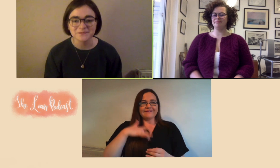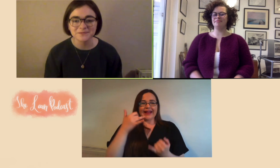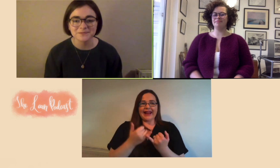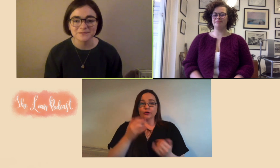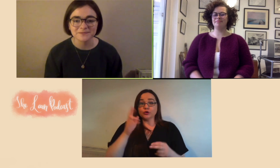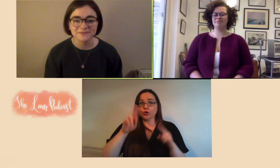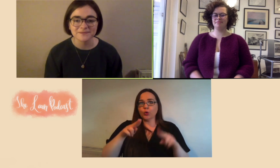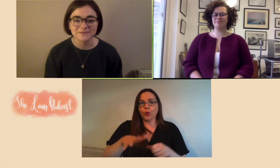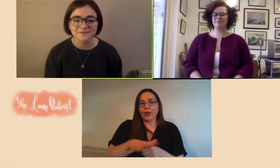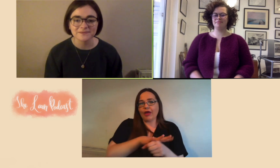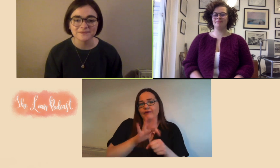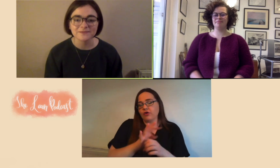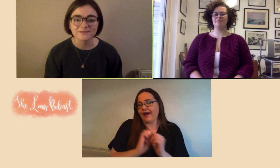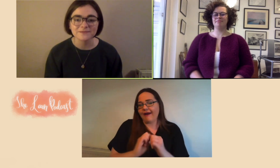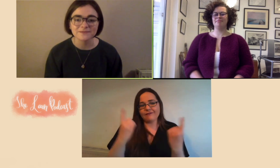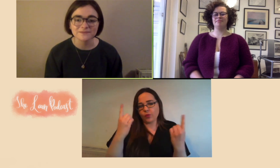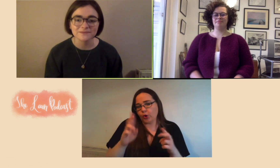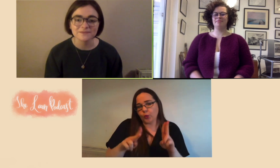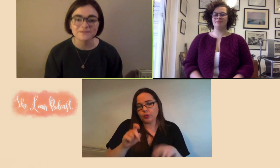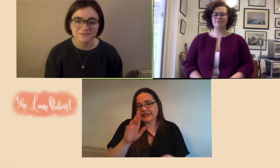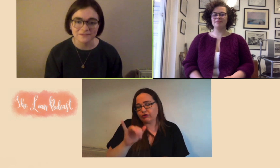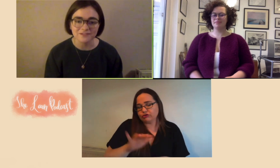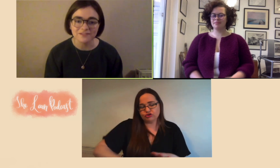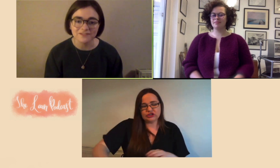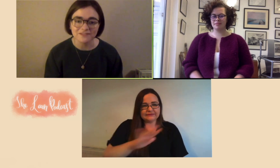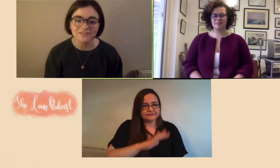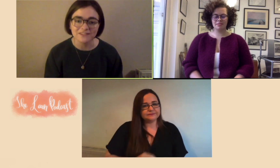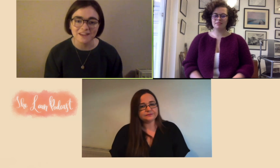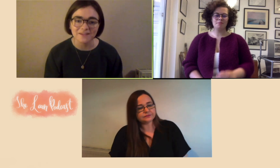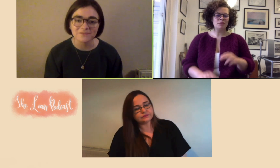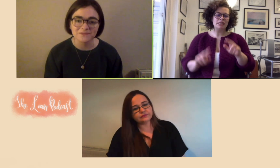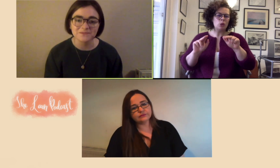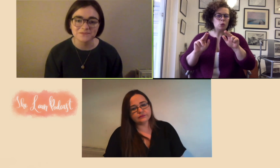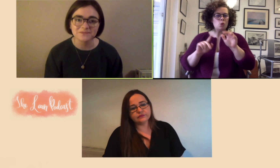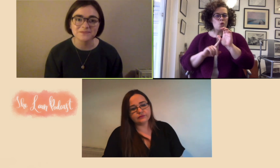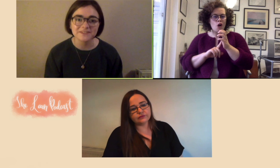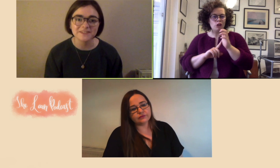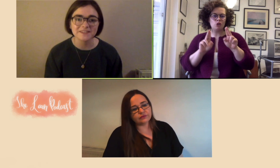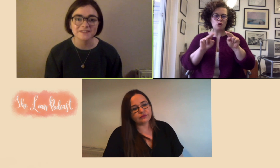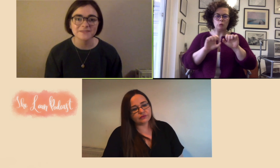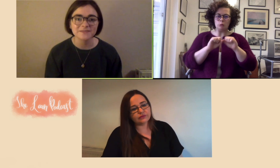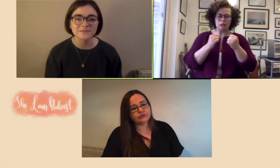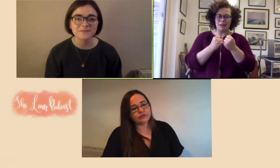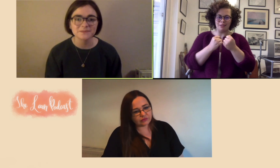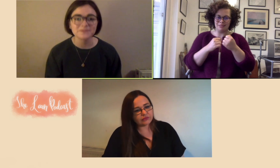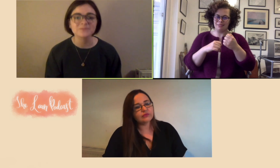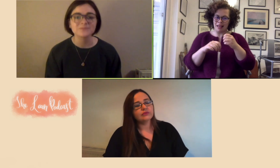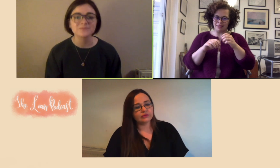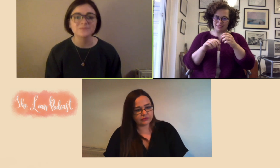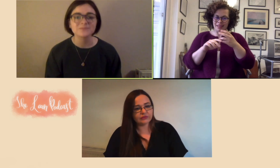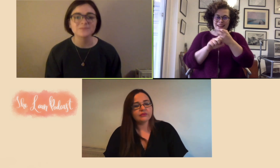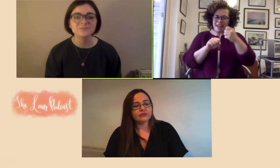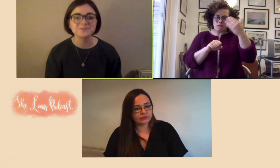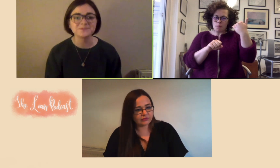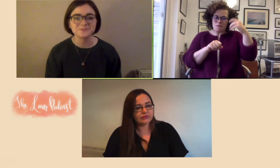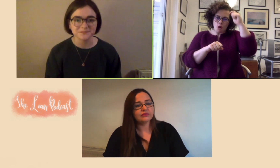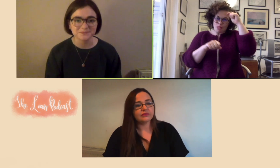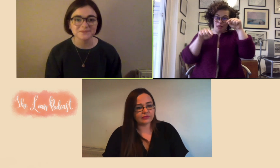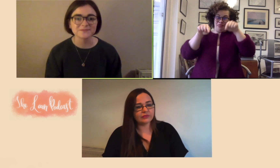So, I feel like it's such a new area for everyone. It's new territory. It's a new culture, it's a new society.